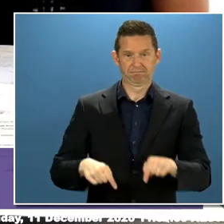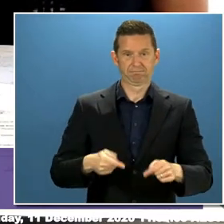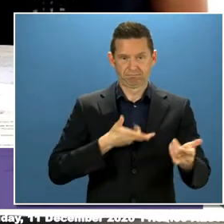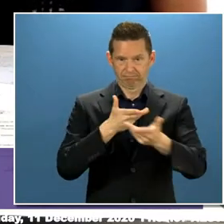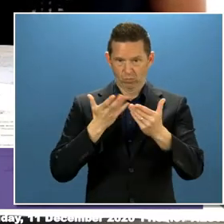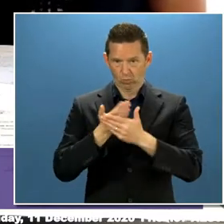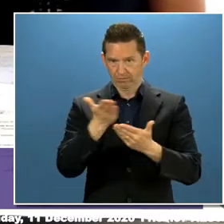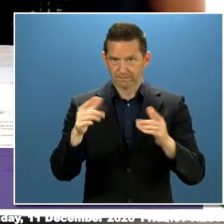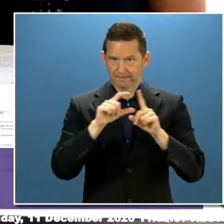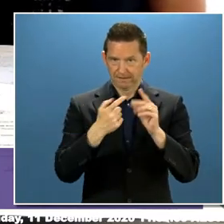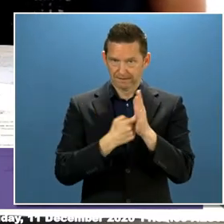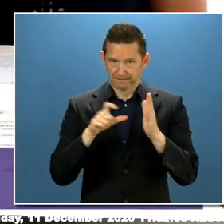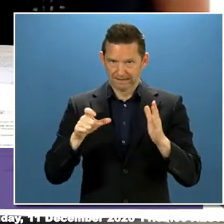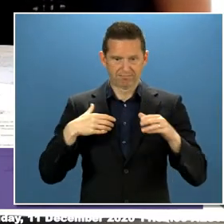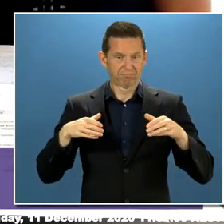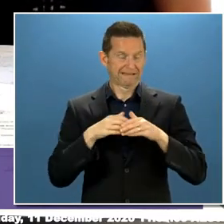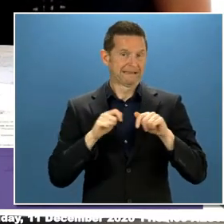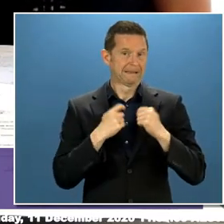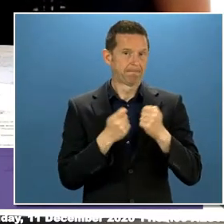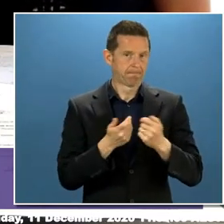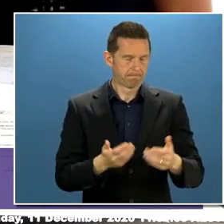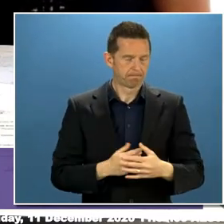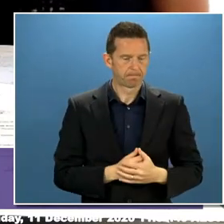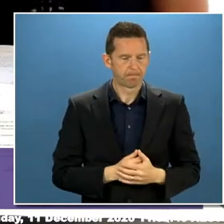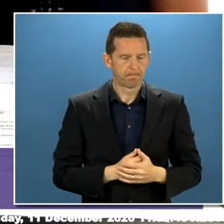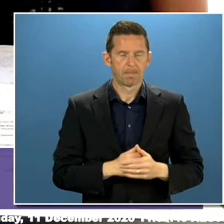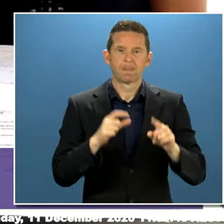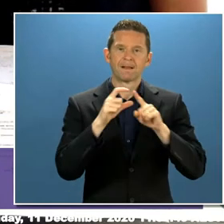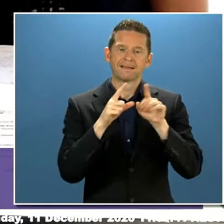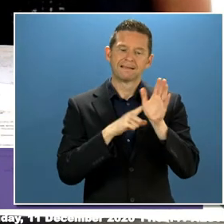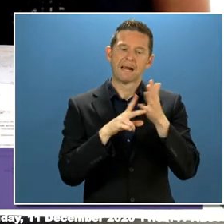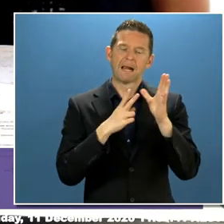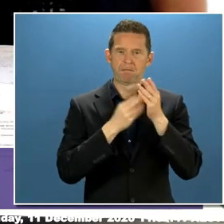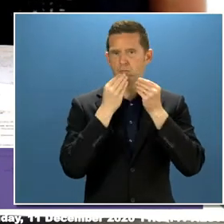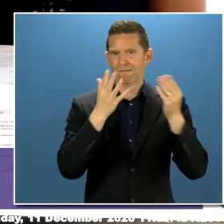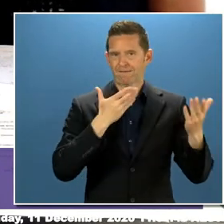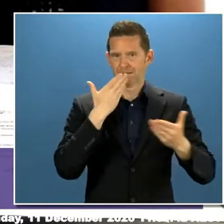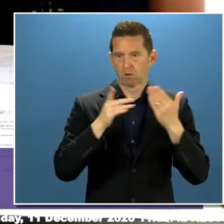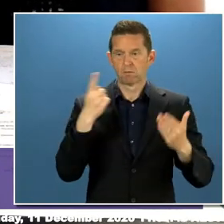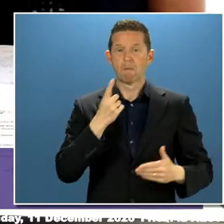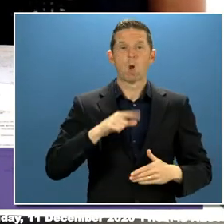with a group, with our team, and Dylan puts it beautifully. He said just because he is in a wheelchair doesn't mean he knows